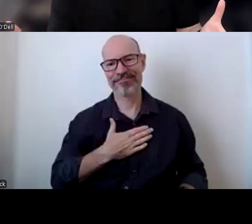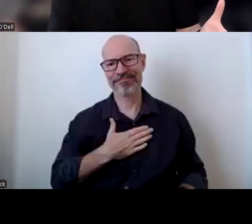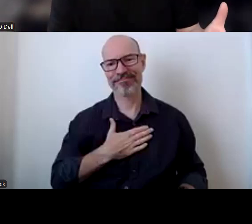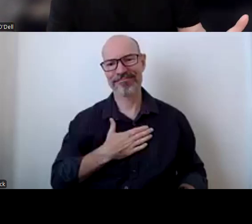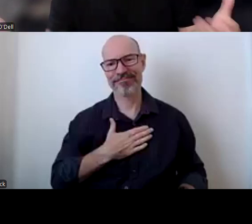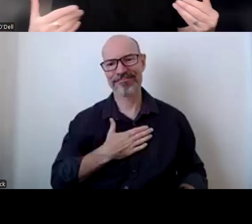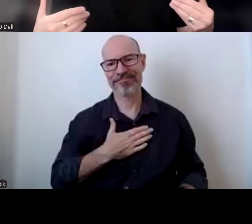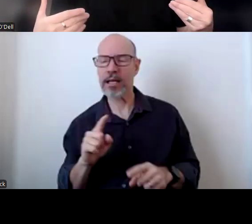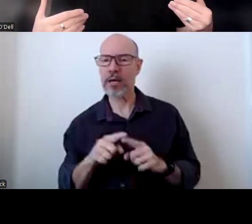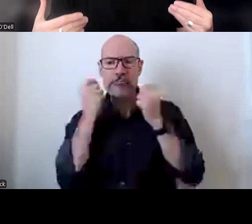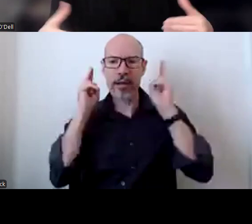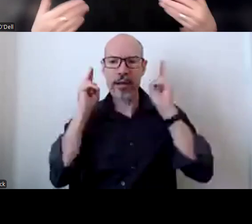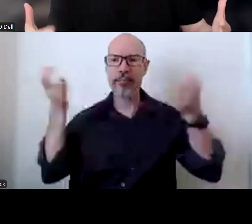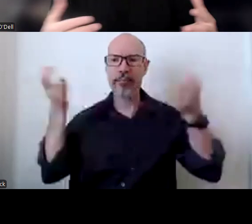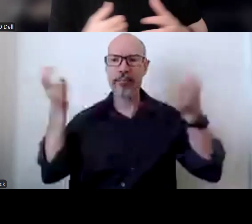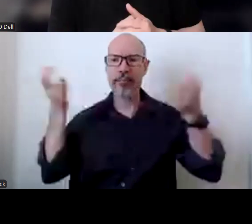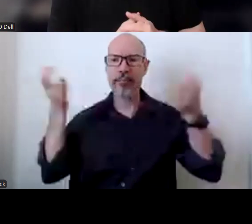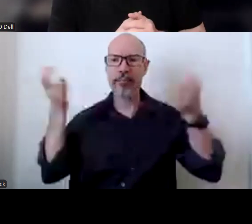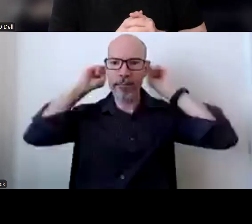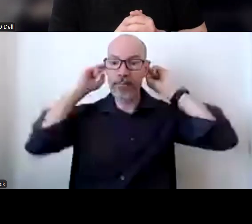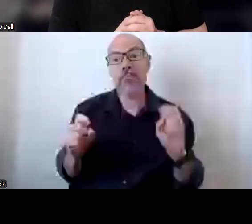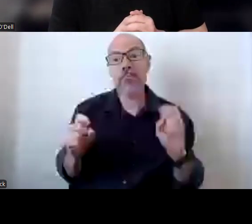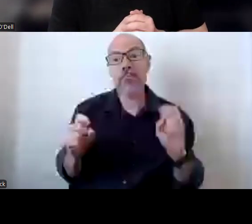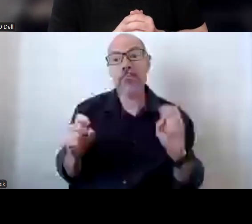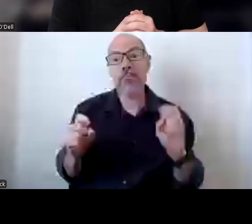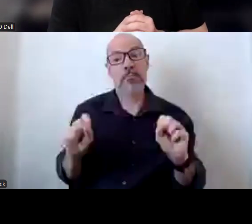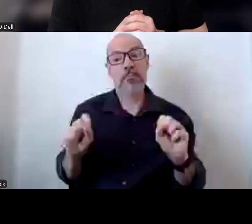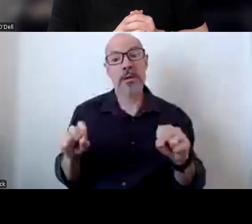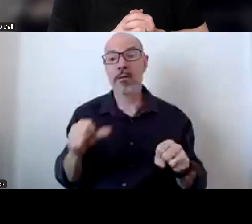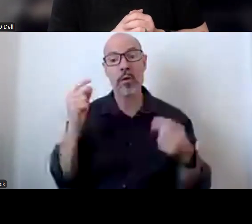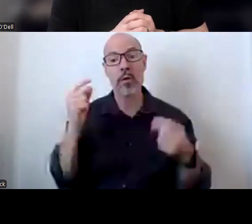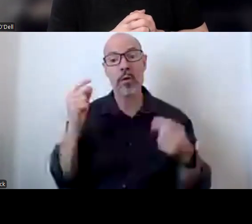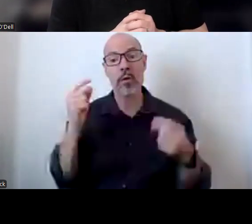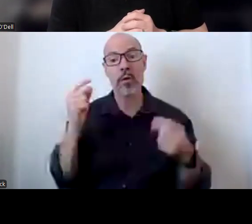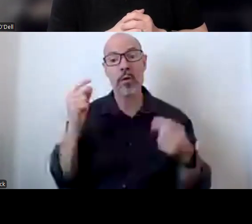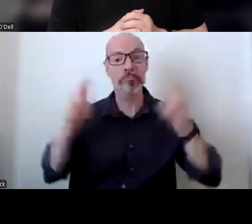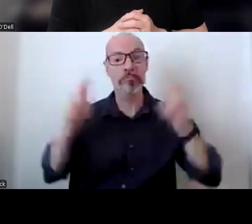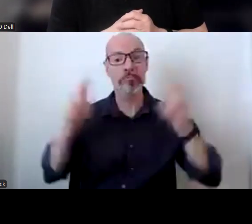have a guaranteed positive outcome, but fortunately was a